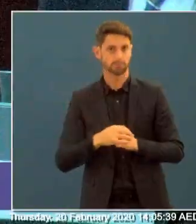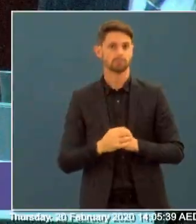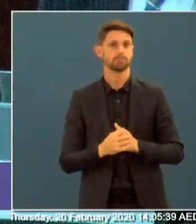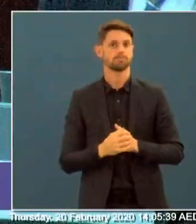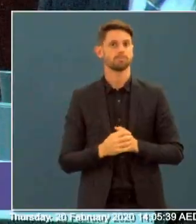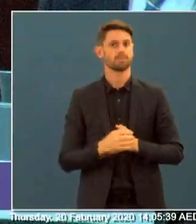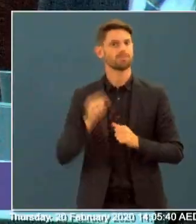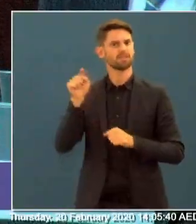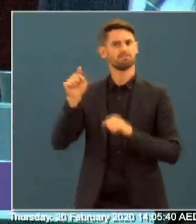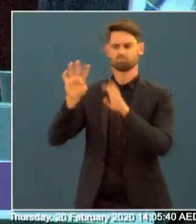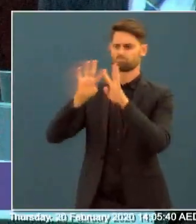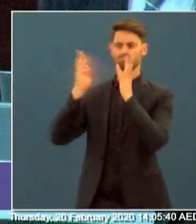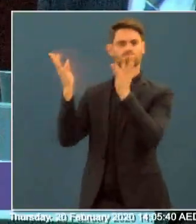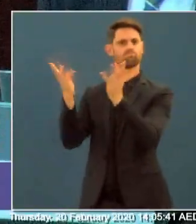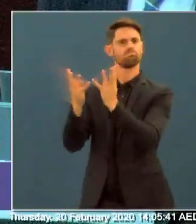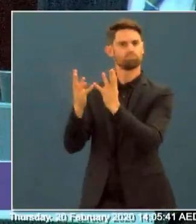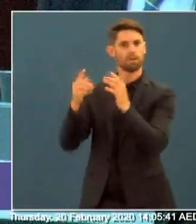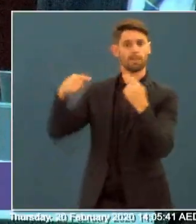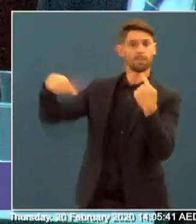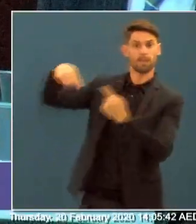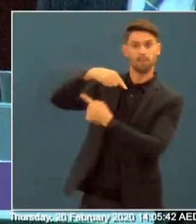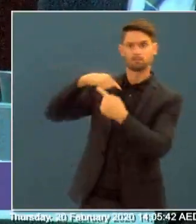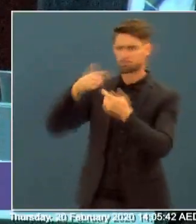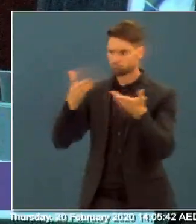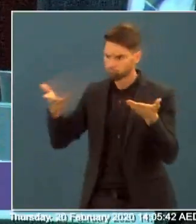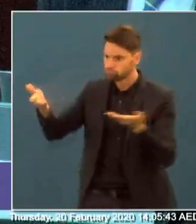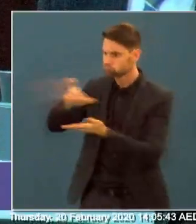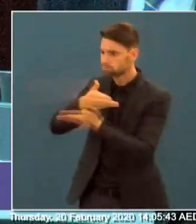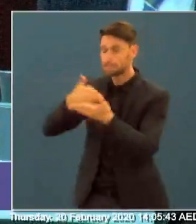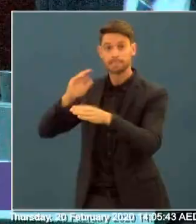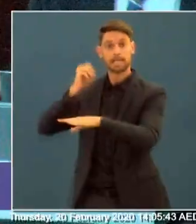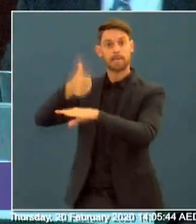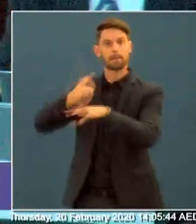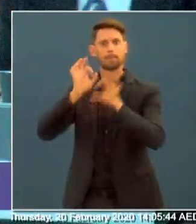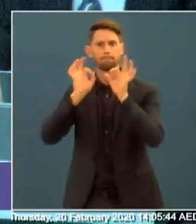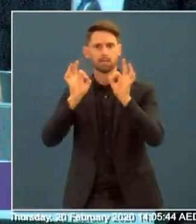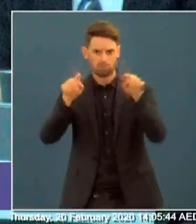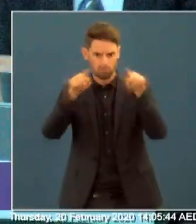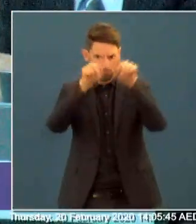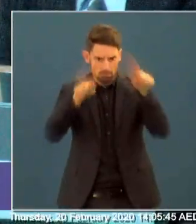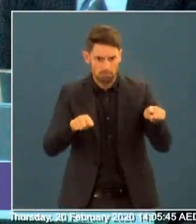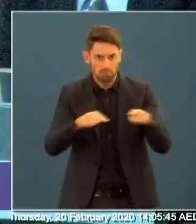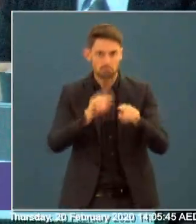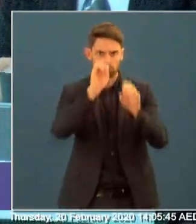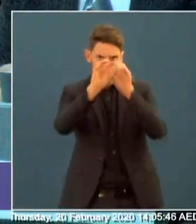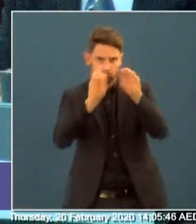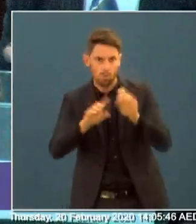And the Roundtable developed a communique, which had recommendations from the work of the Roundtable.